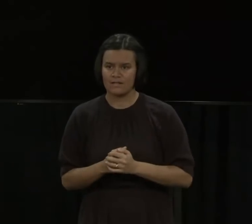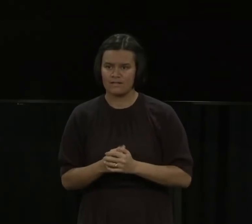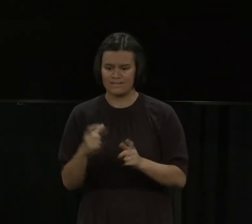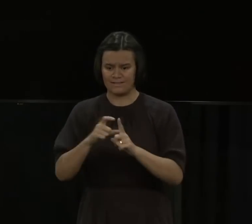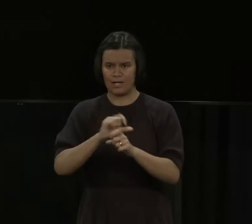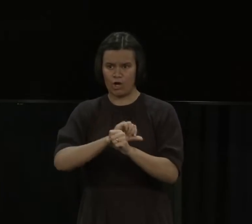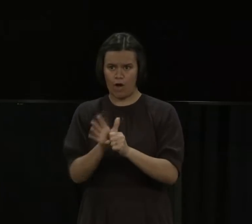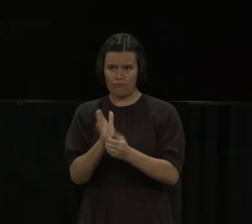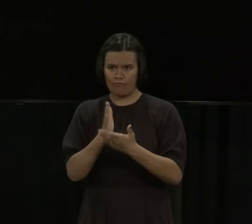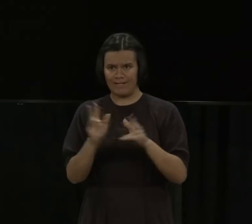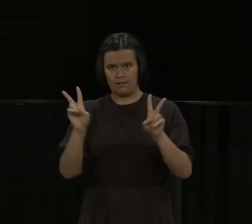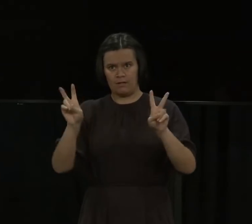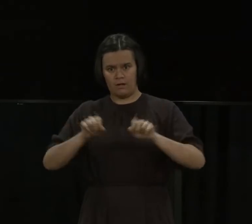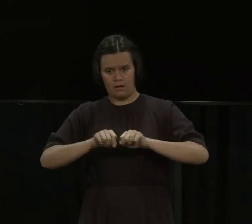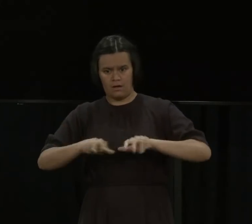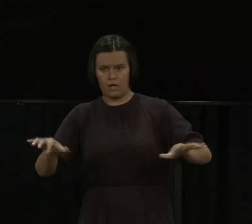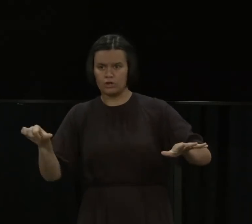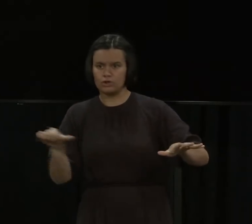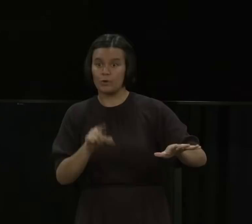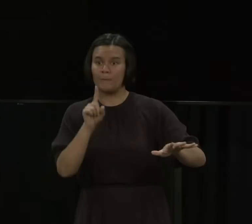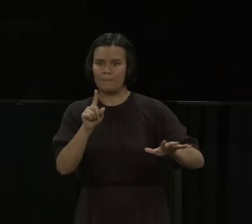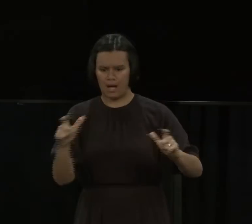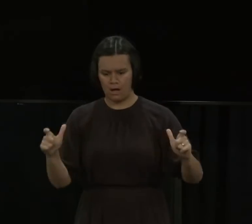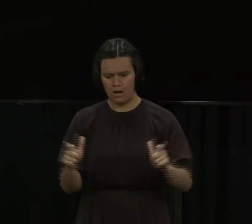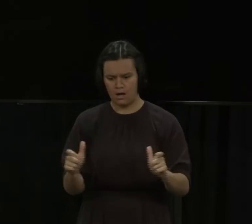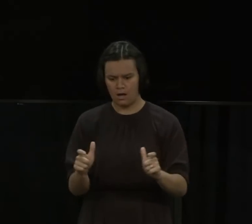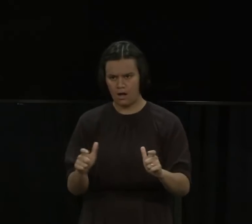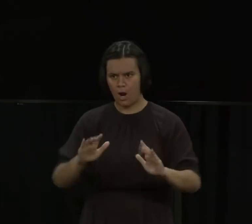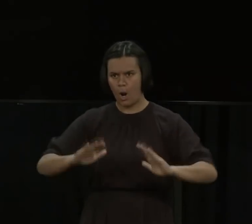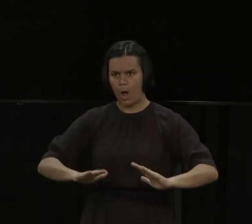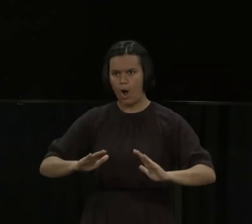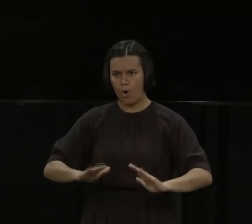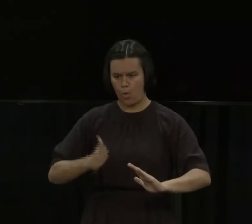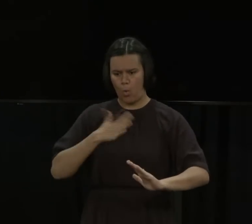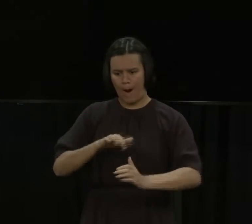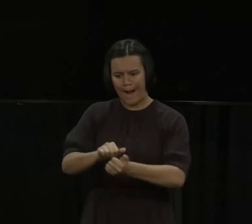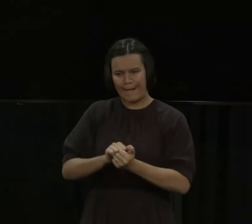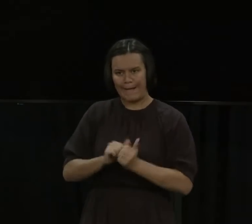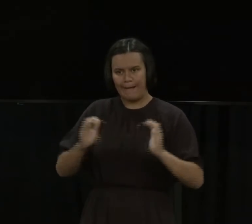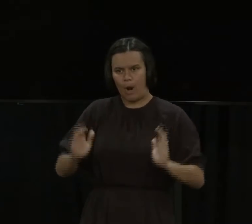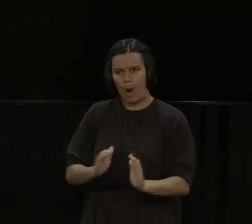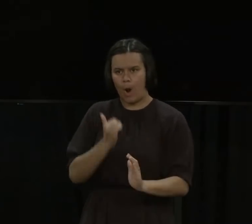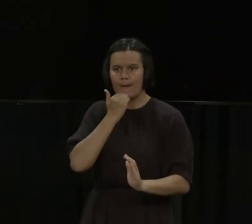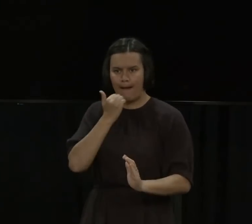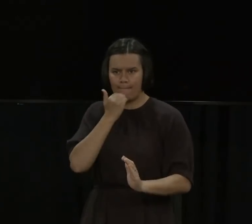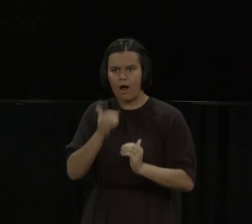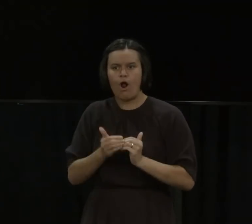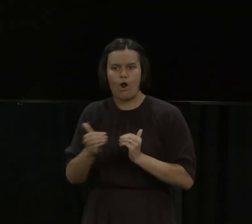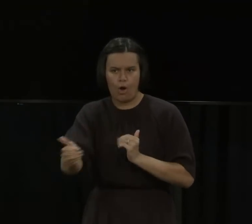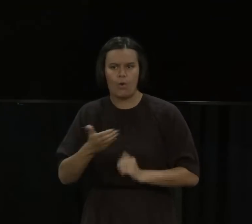We have done well to keep our case numbers low and keep the virus under control as much as we can given this is an outbreak, and we want to stay